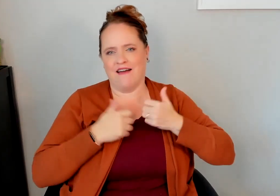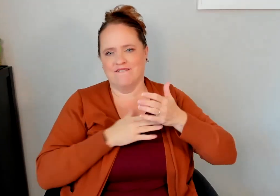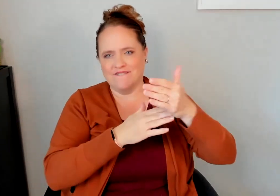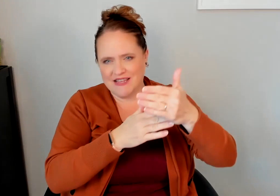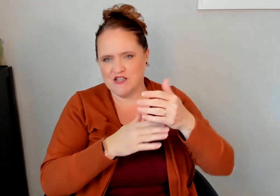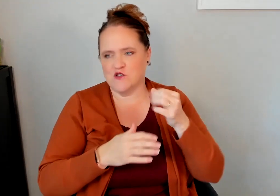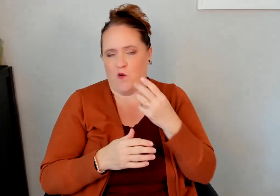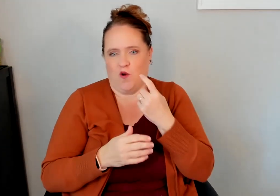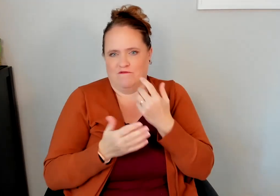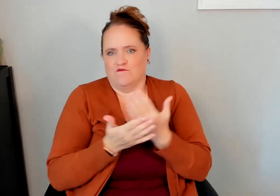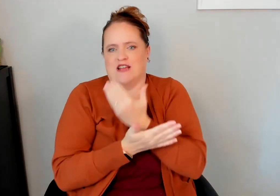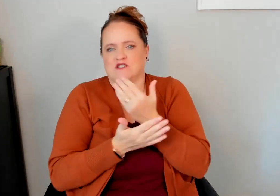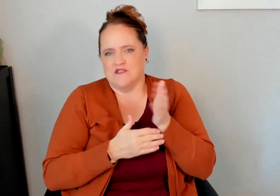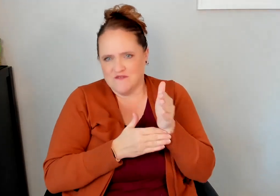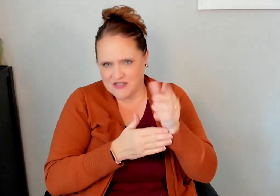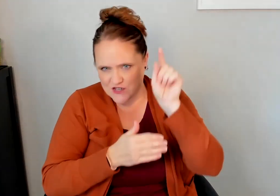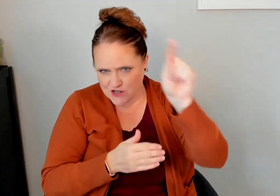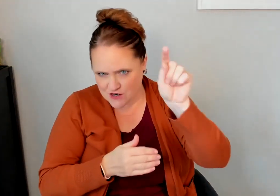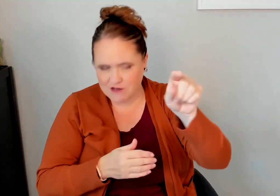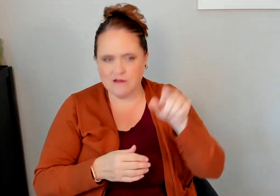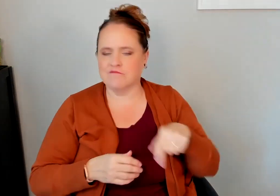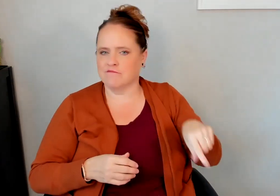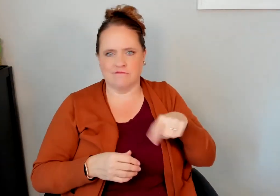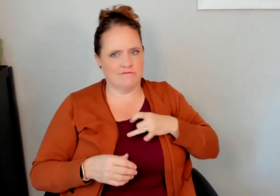and fresh fish that are always in the back of the store they just don't like it